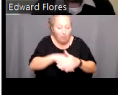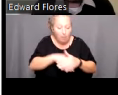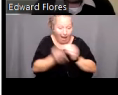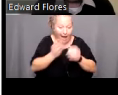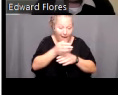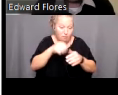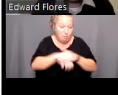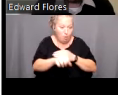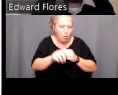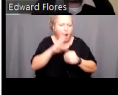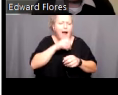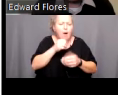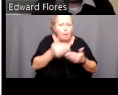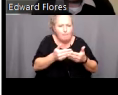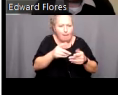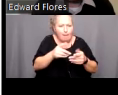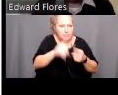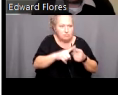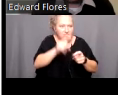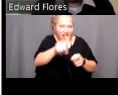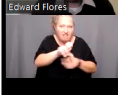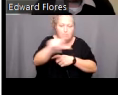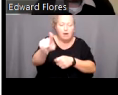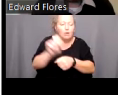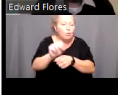So we conducted,